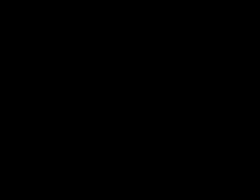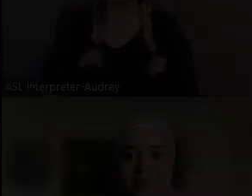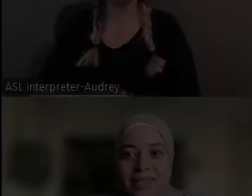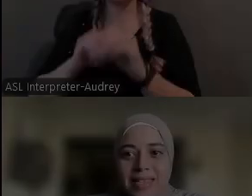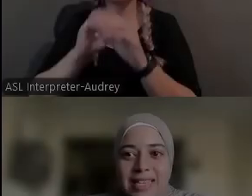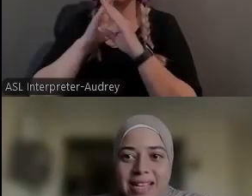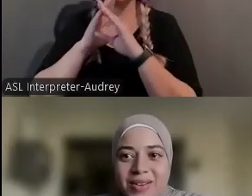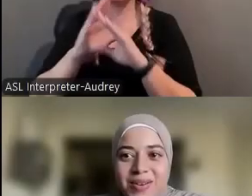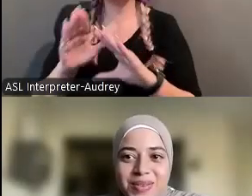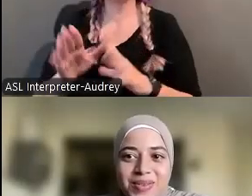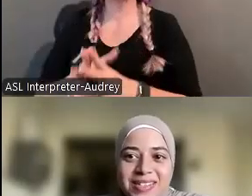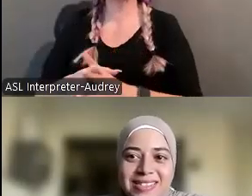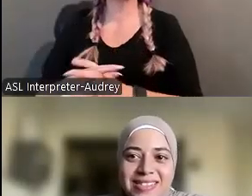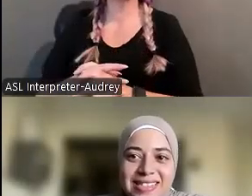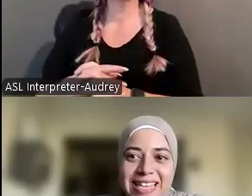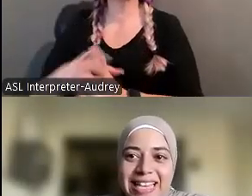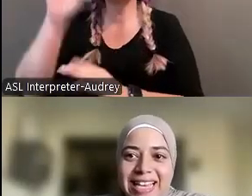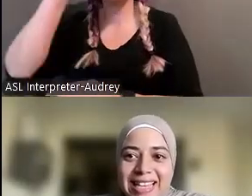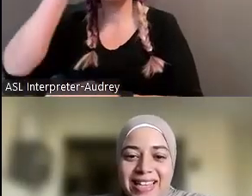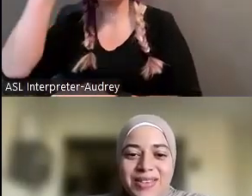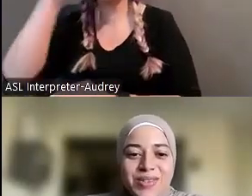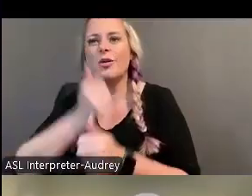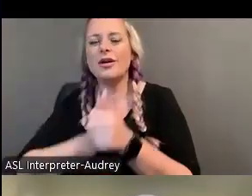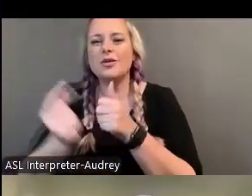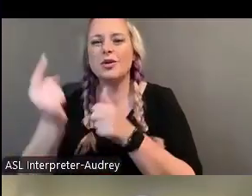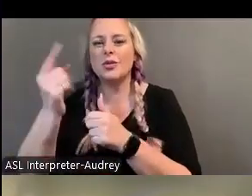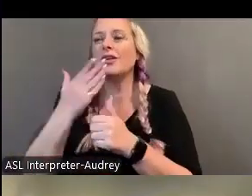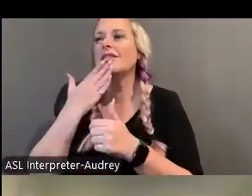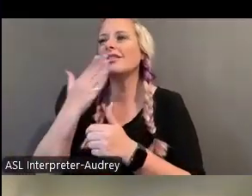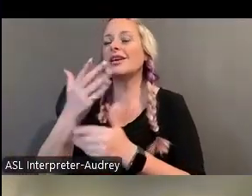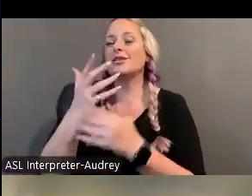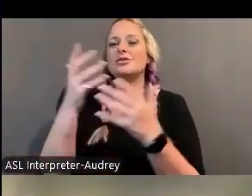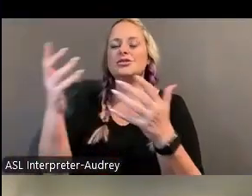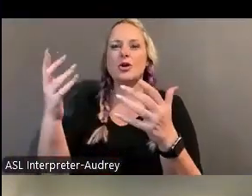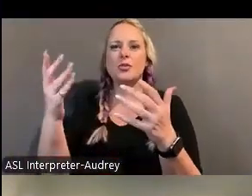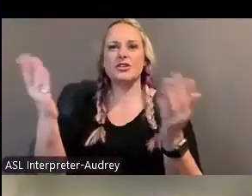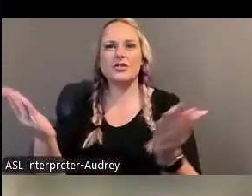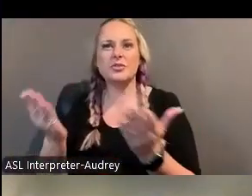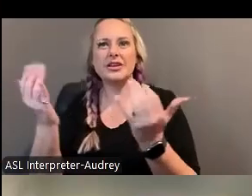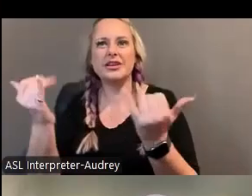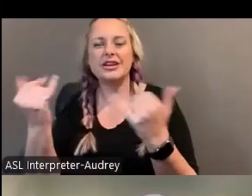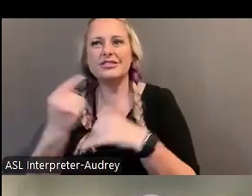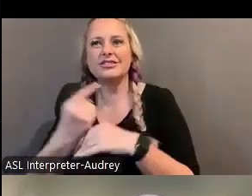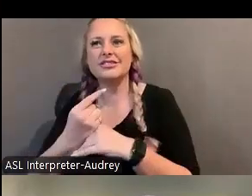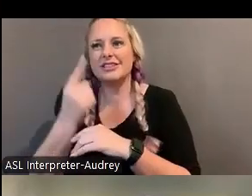Nour Elmestekawy: Hello everyone. Thank you so much for being here for this presentation on